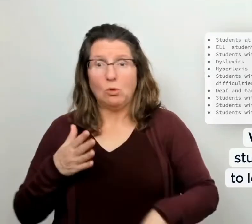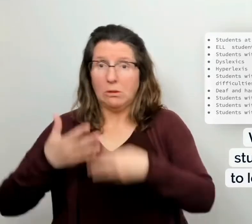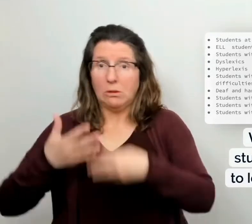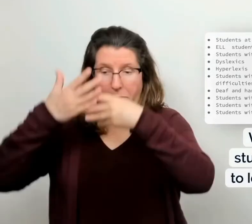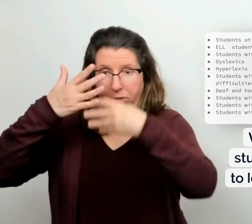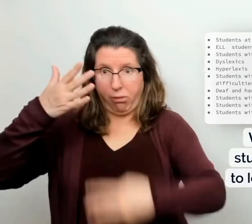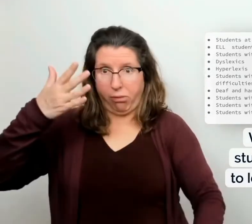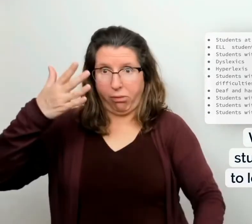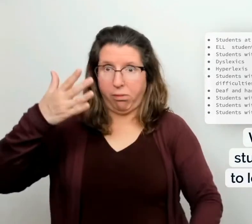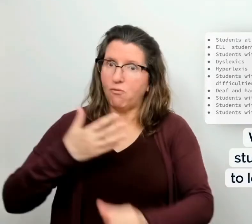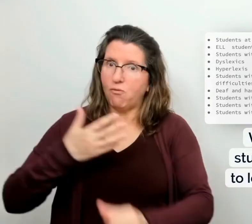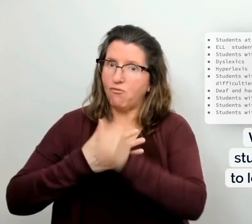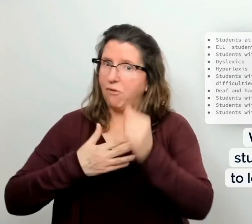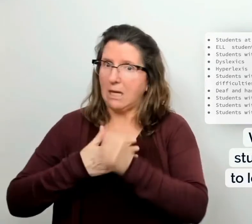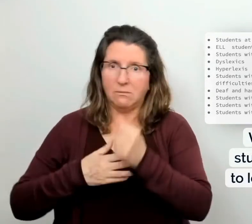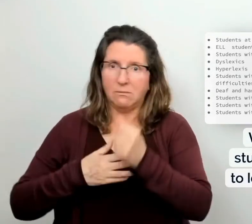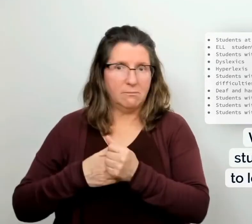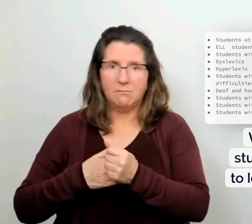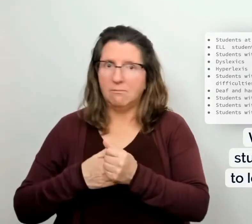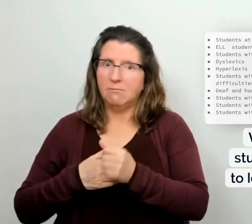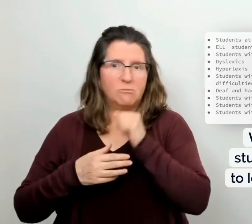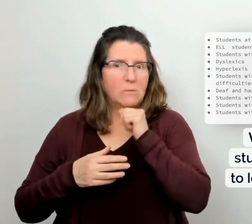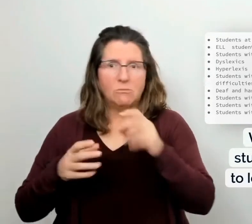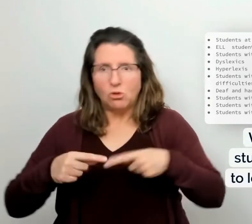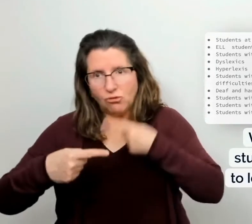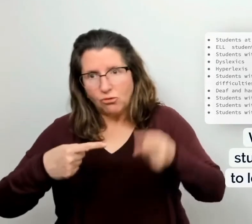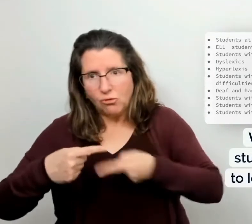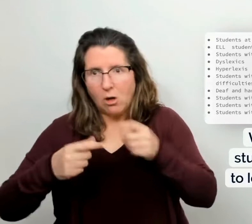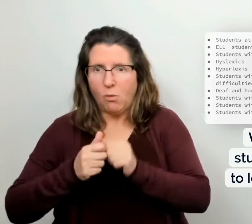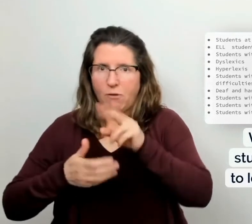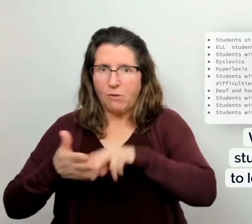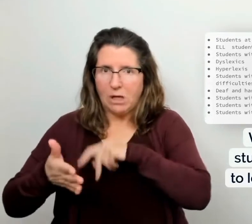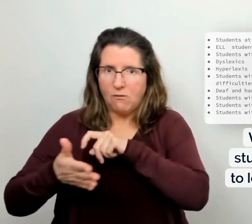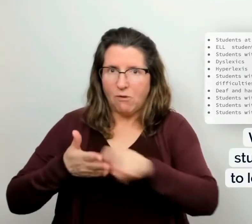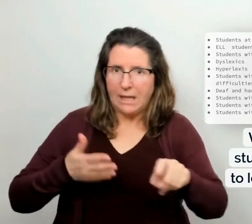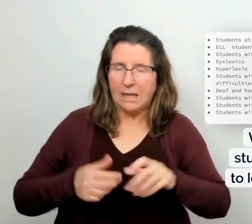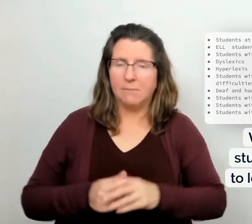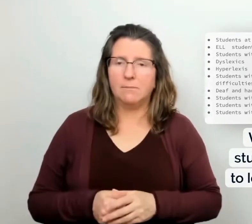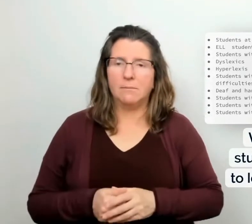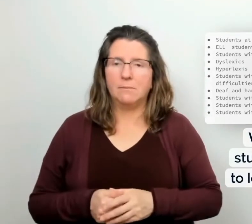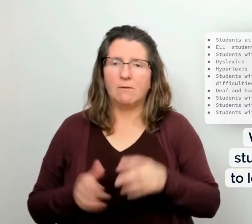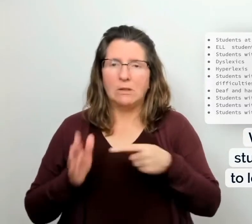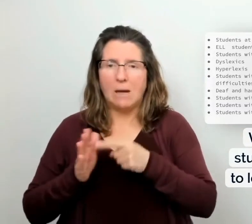Believe me there is a significant number of students who are at risk, who struggle to develop these skills.